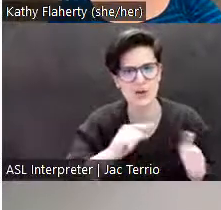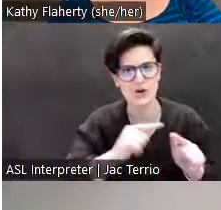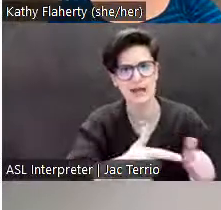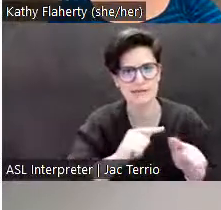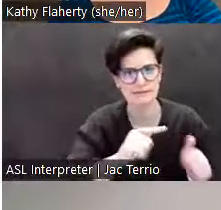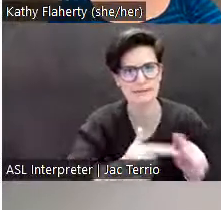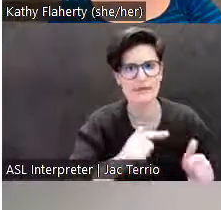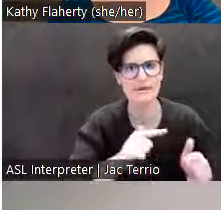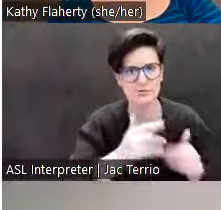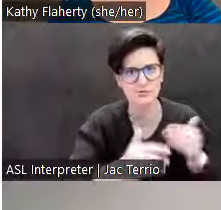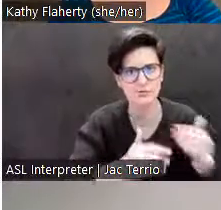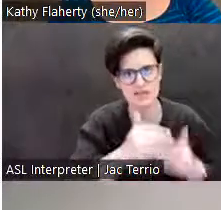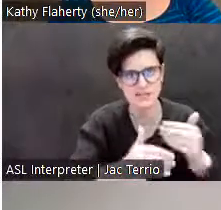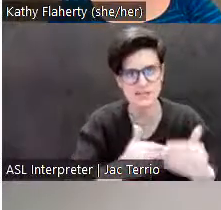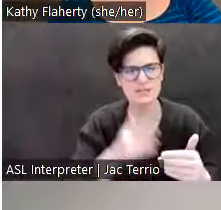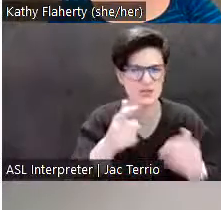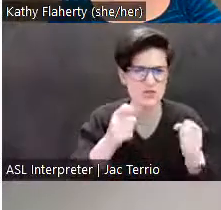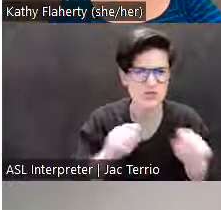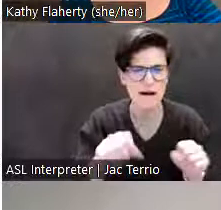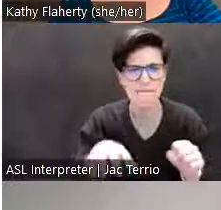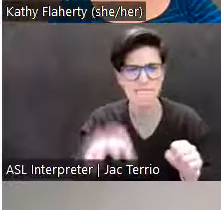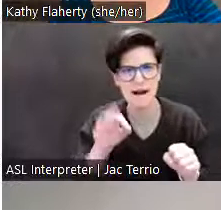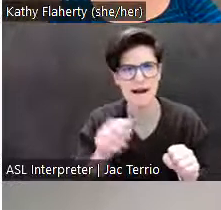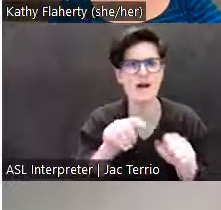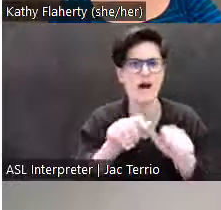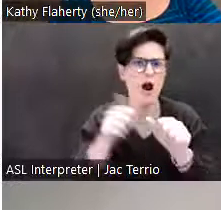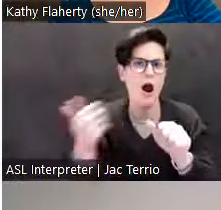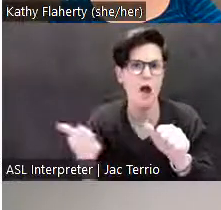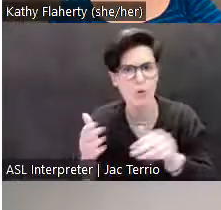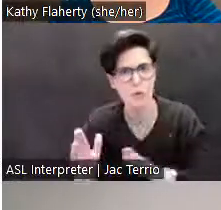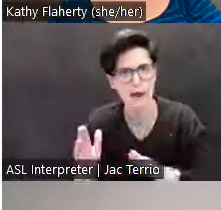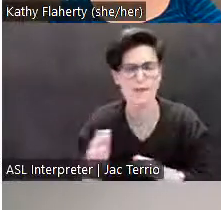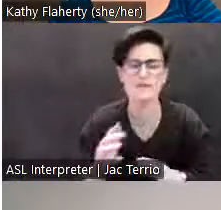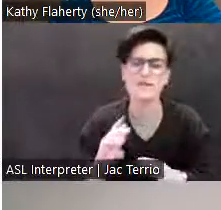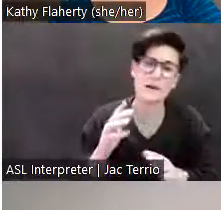should be face to face ideally in person if possible, But